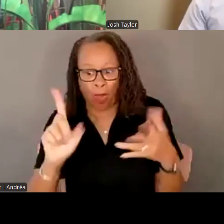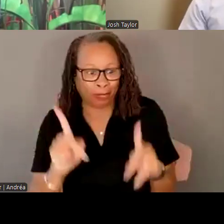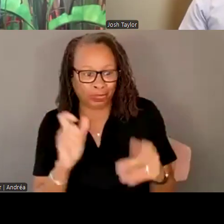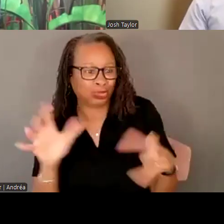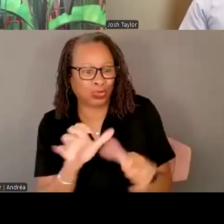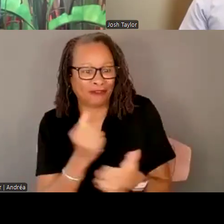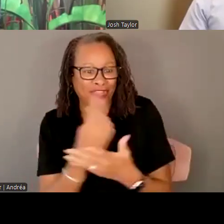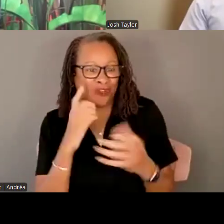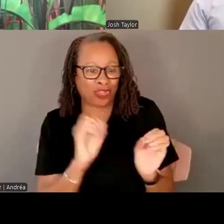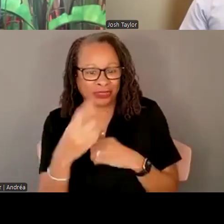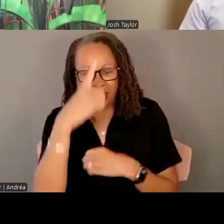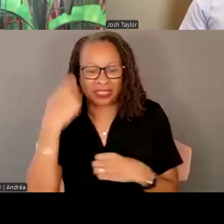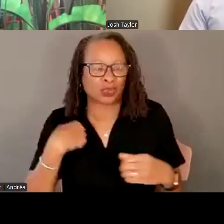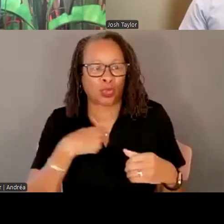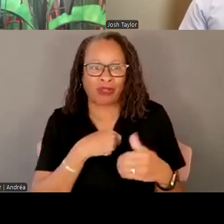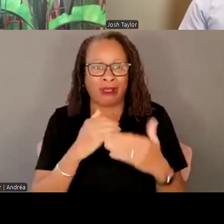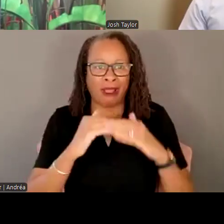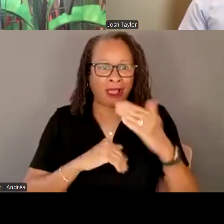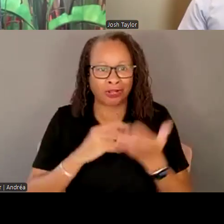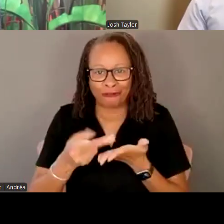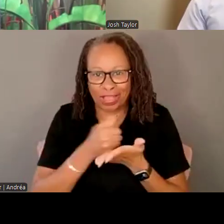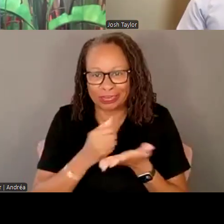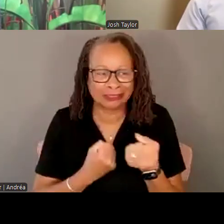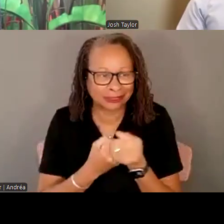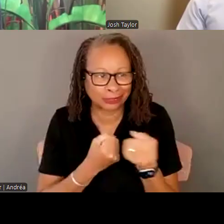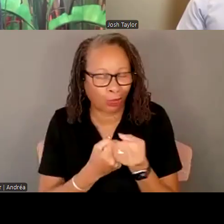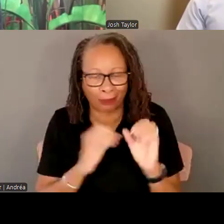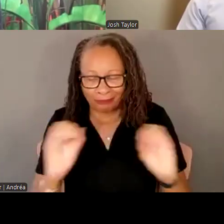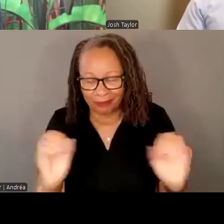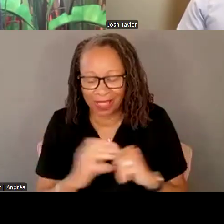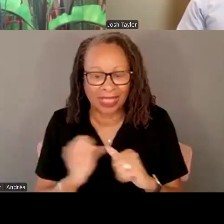because we're so underfunded and understaffed, and that is all true.